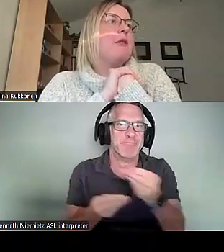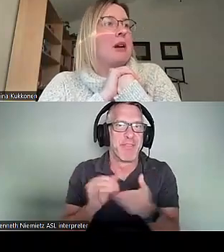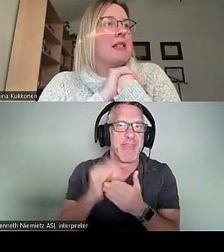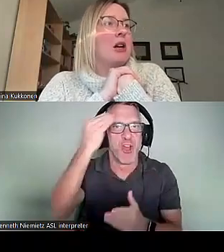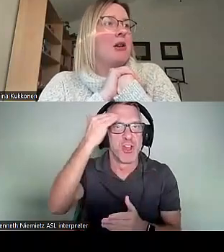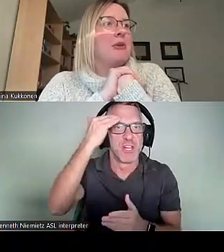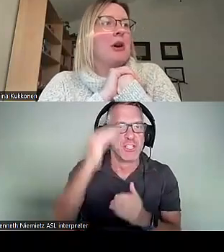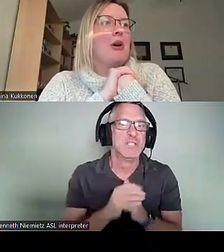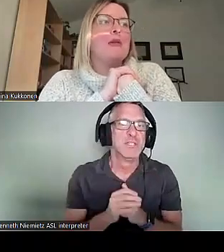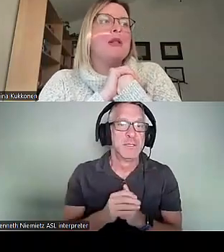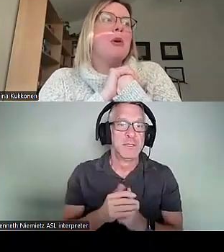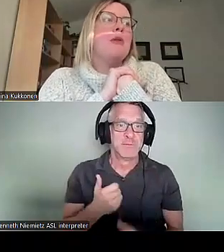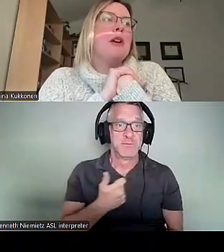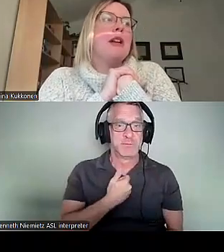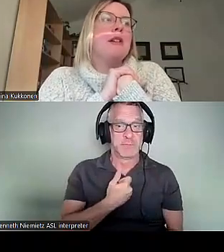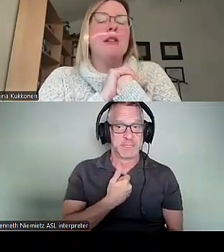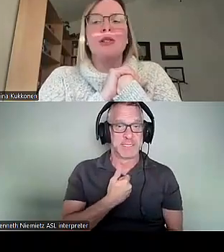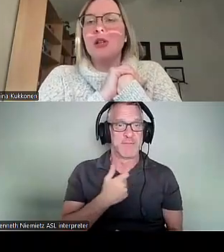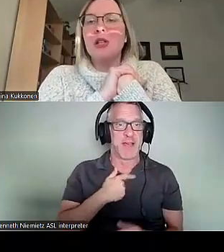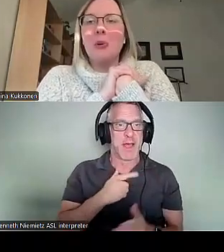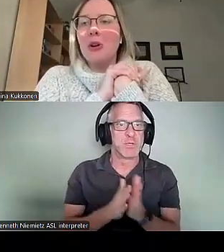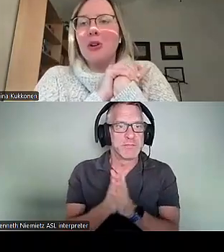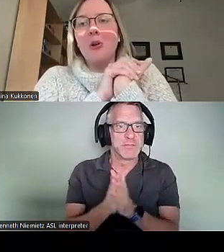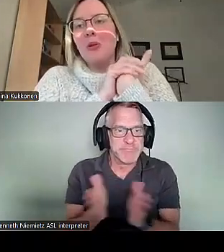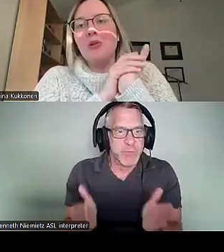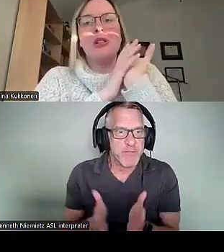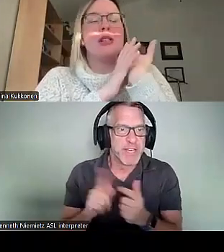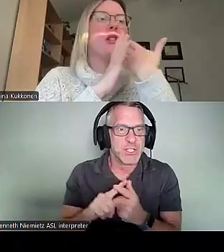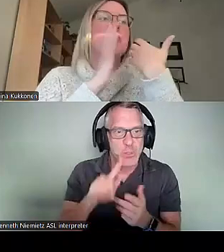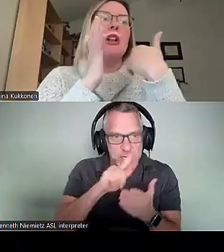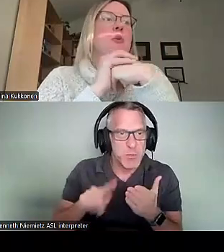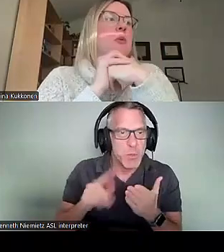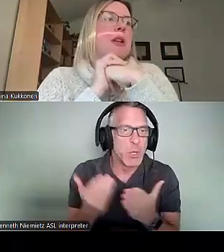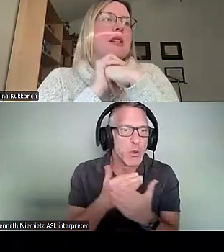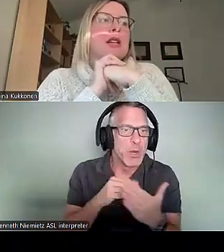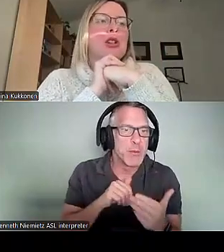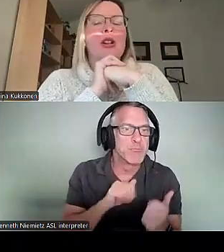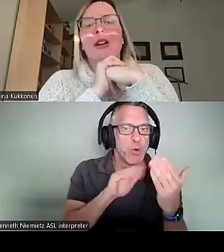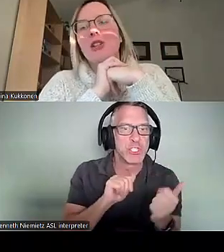For myself, I was motivated to explore new approaches to knowledge mobilization and